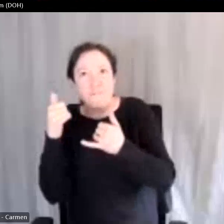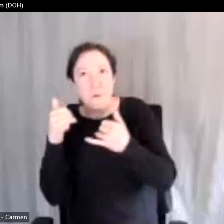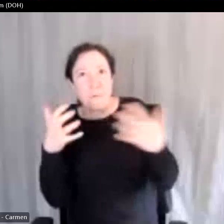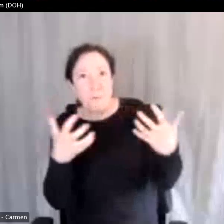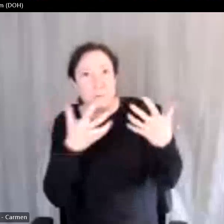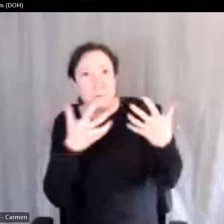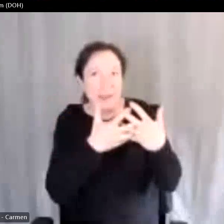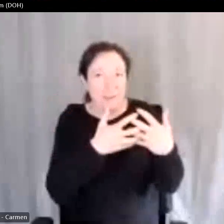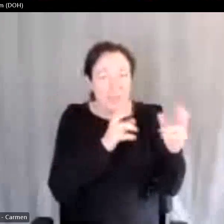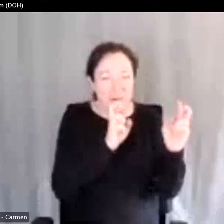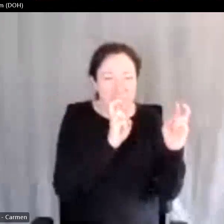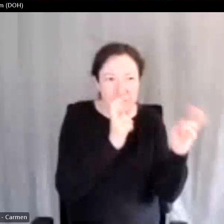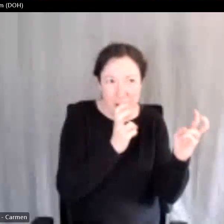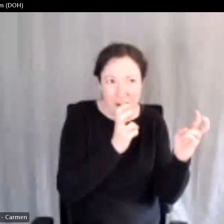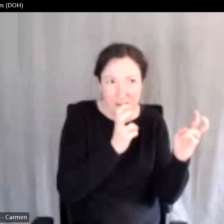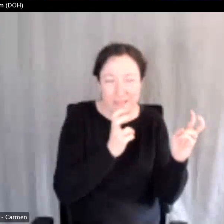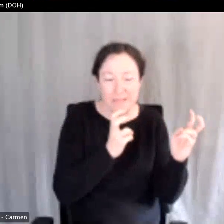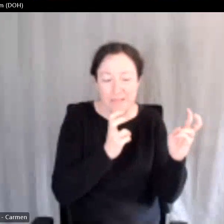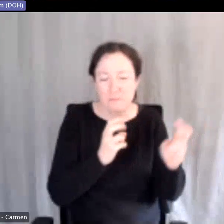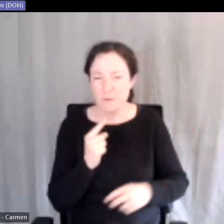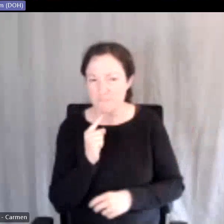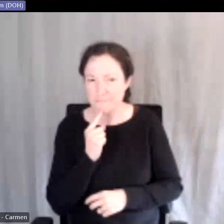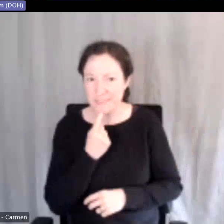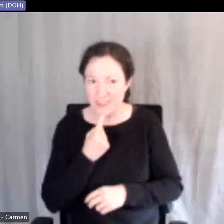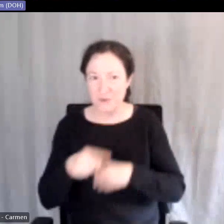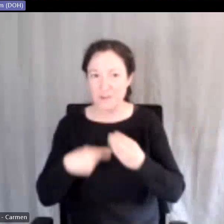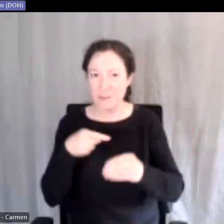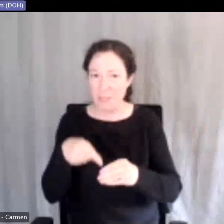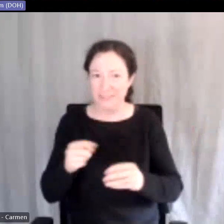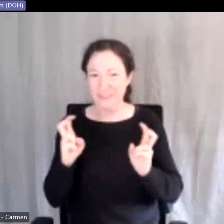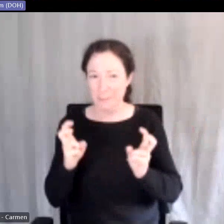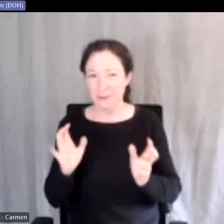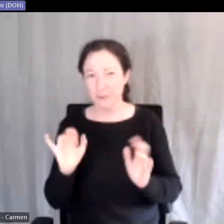We are serious about this. All right, we're up to 31.